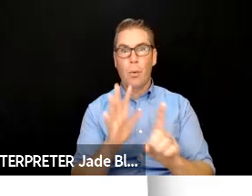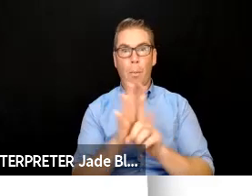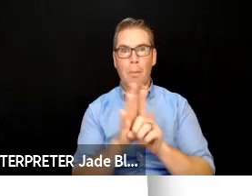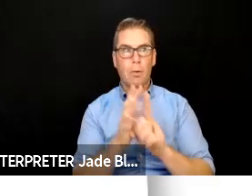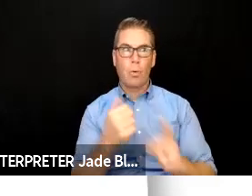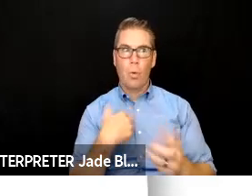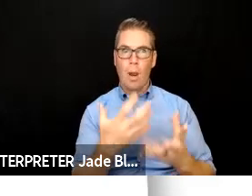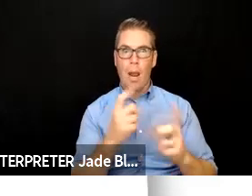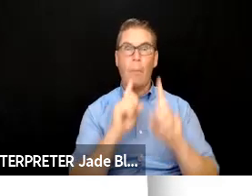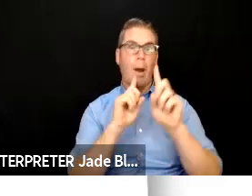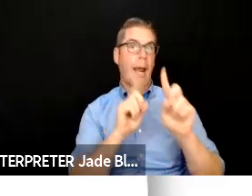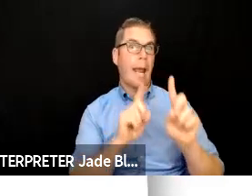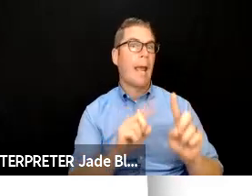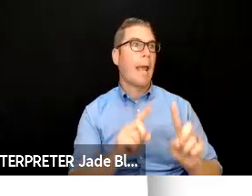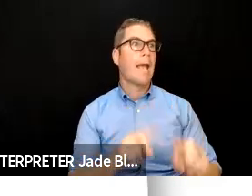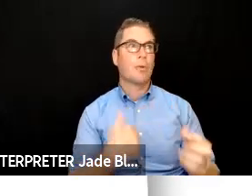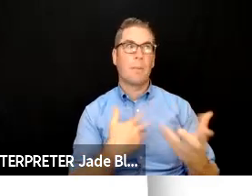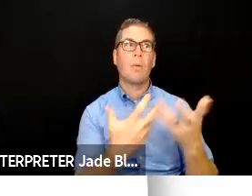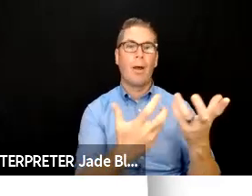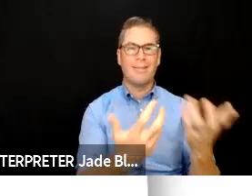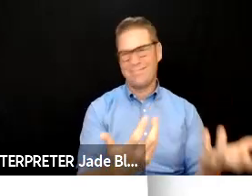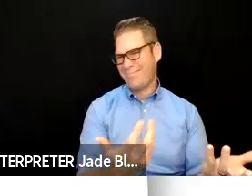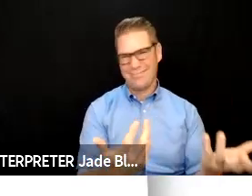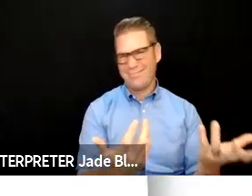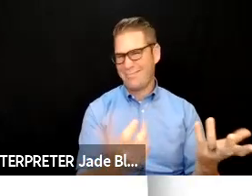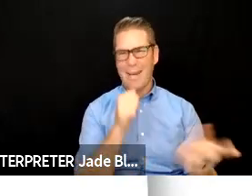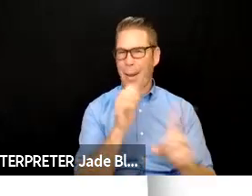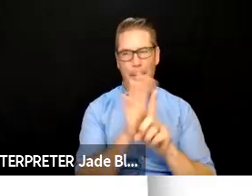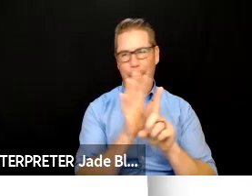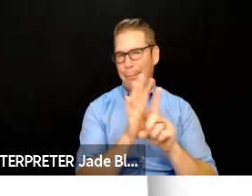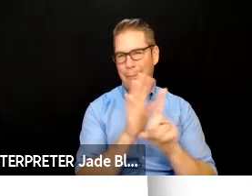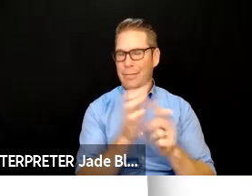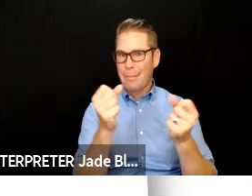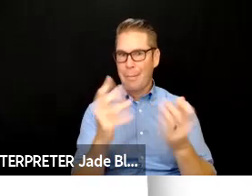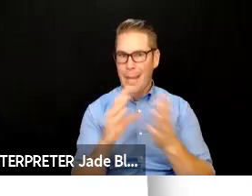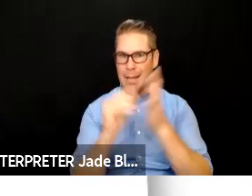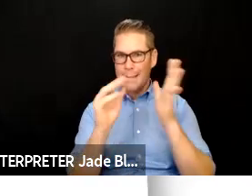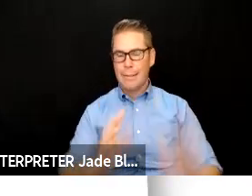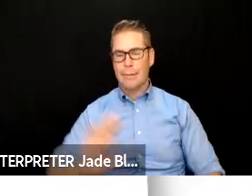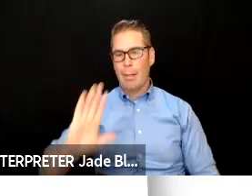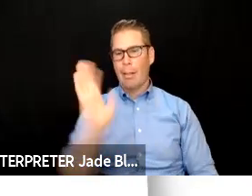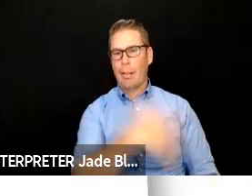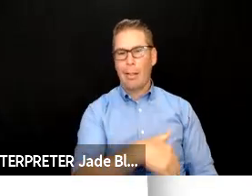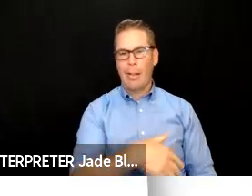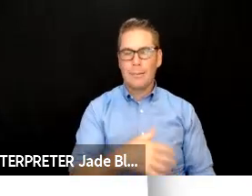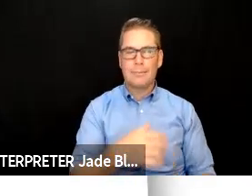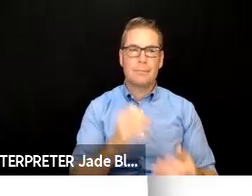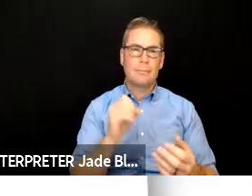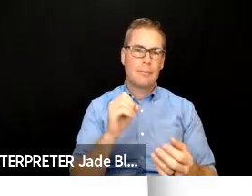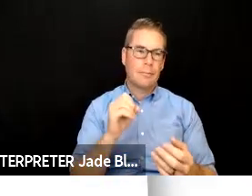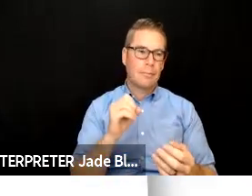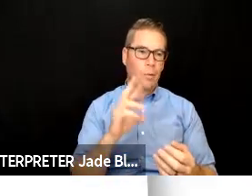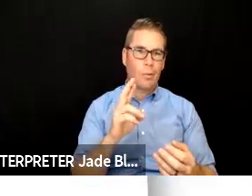Sally Potter: You know, responding to a survey right so students a lot of students skip this. Or they may skip surveys, when they see them. However,